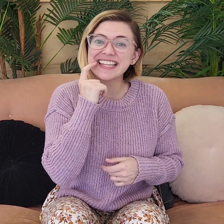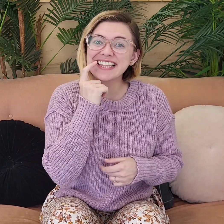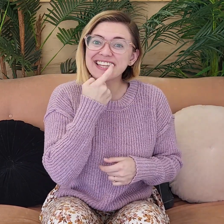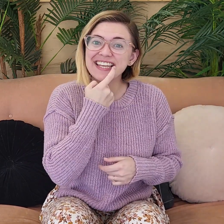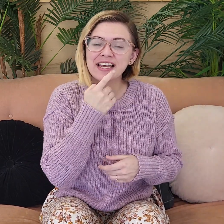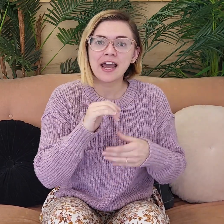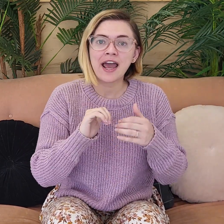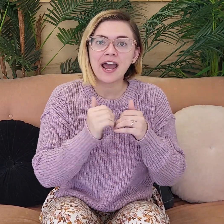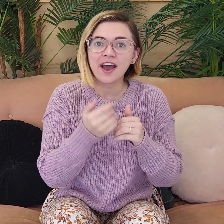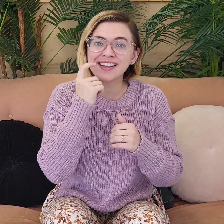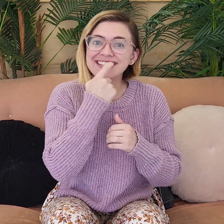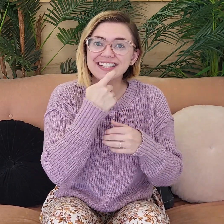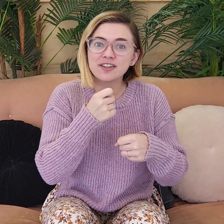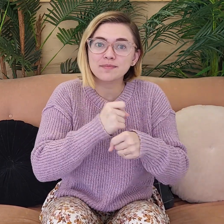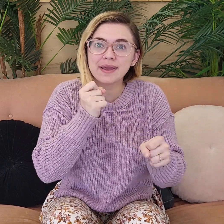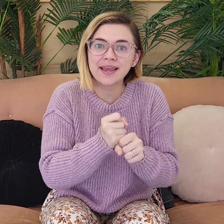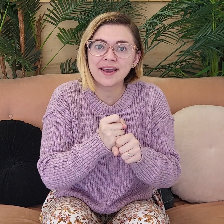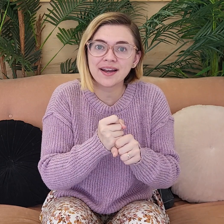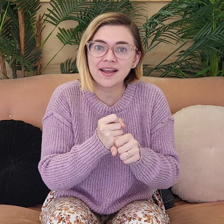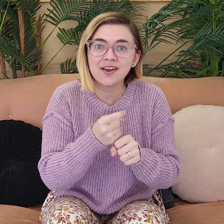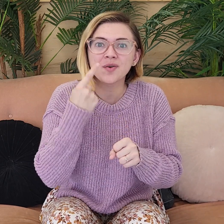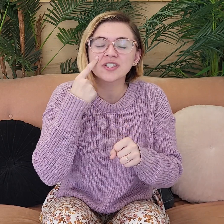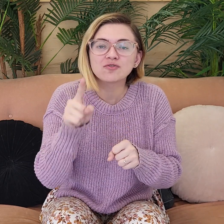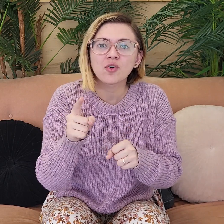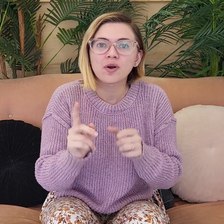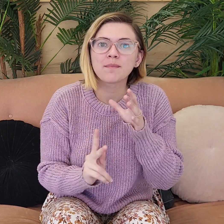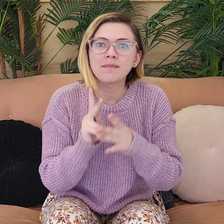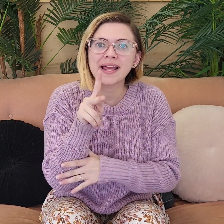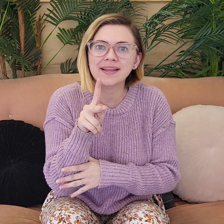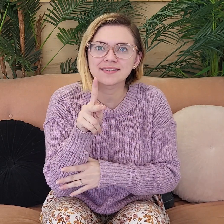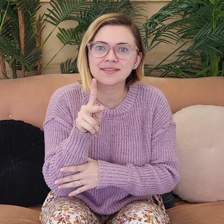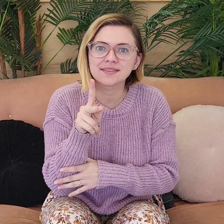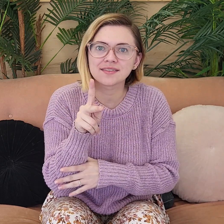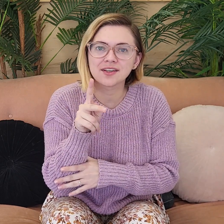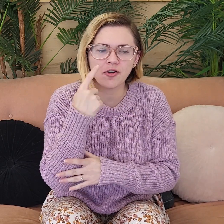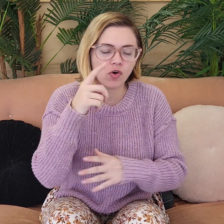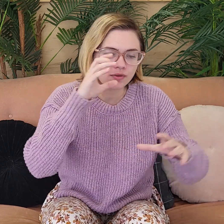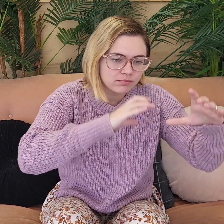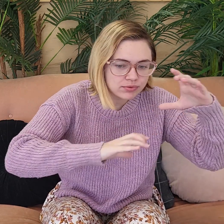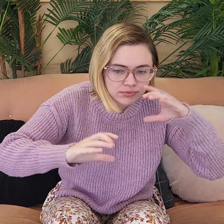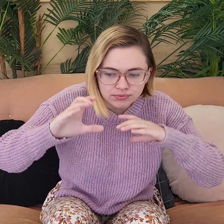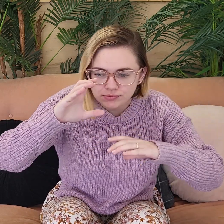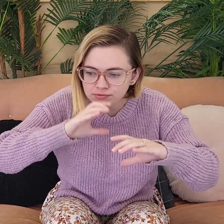that their teeth, how the teeth of the T-Rex were made, was for plants.